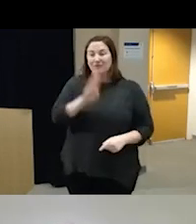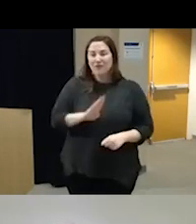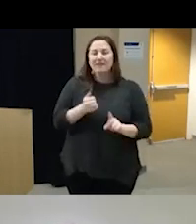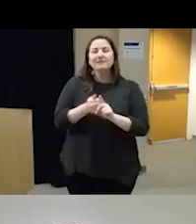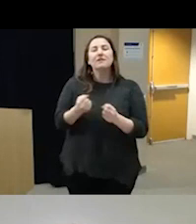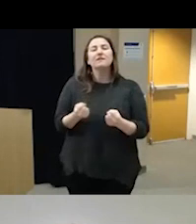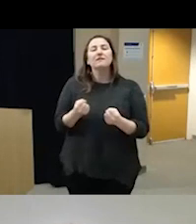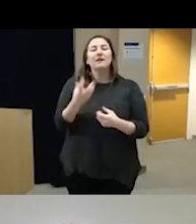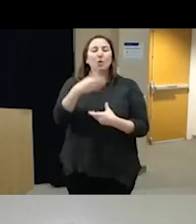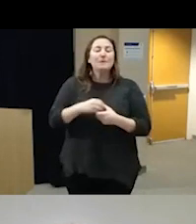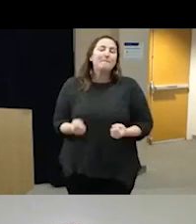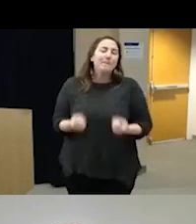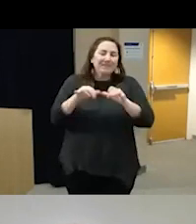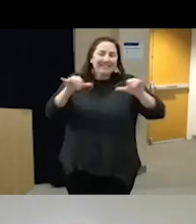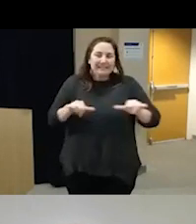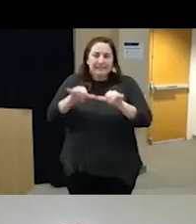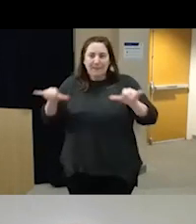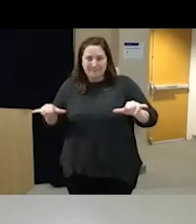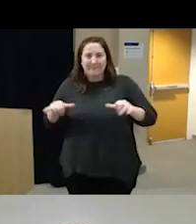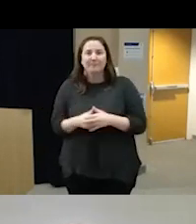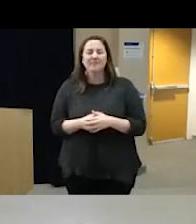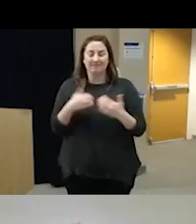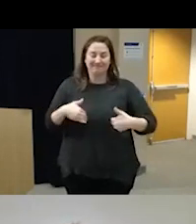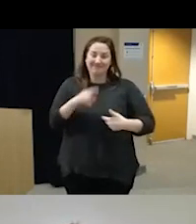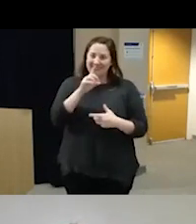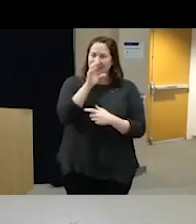And it's fascinating when you look at in a meta-analytic way.